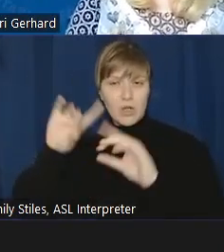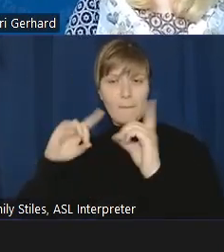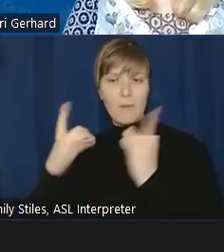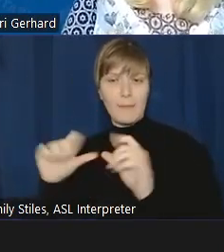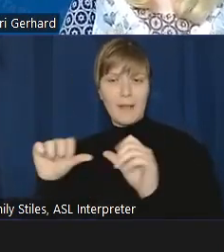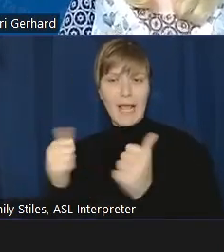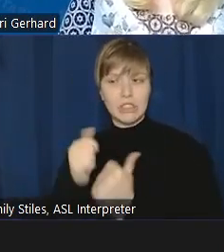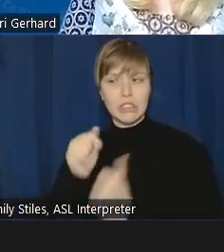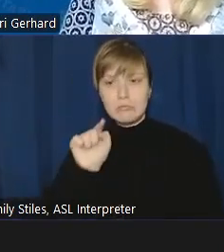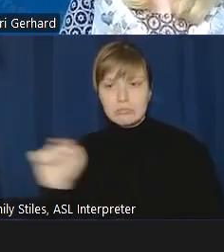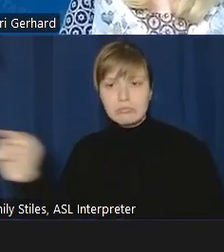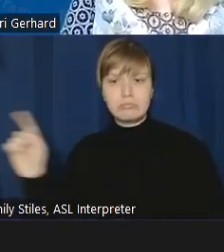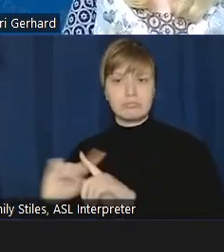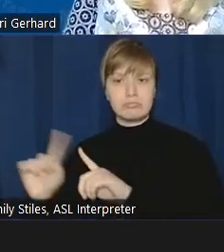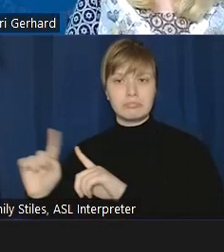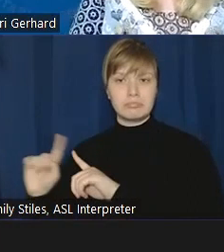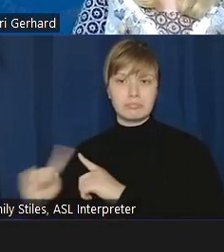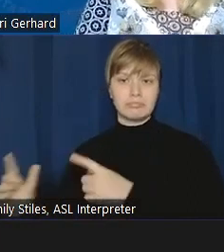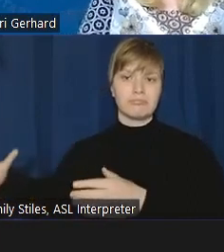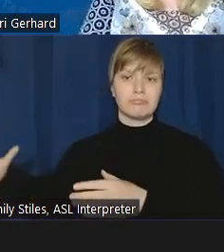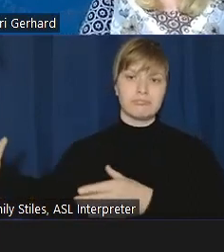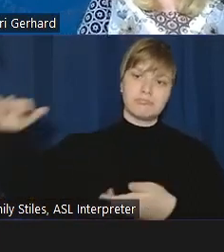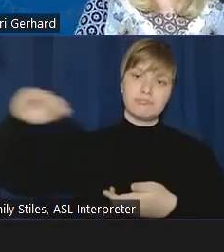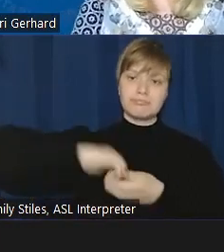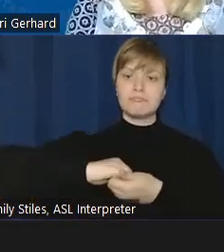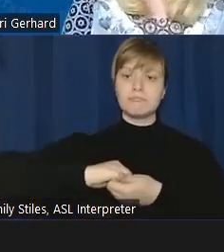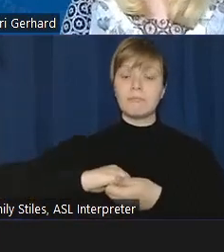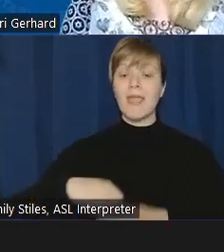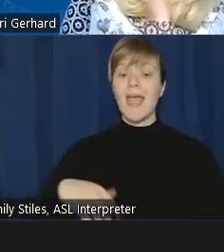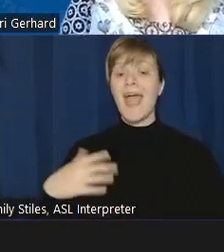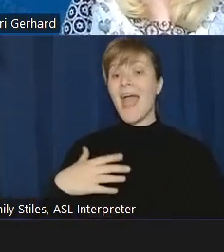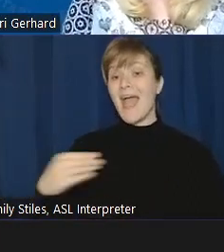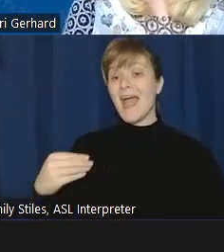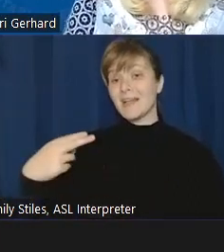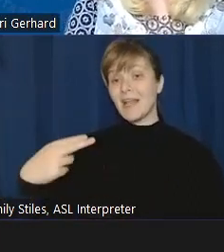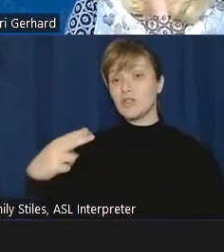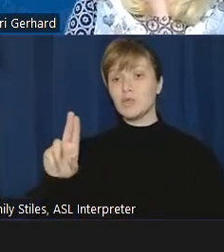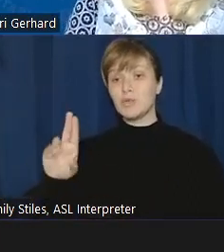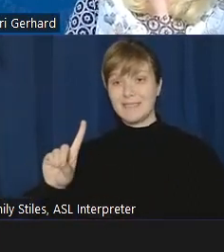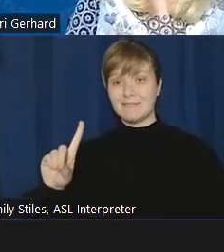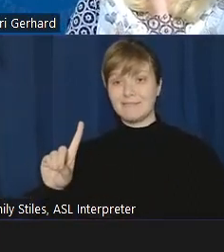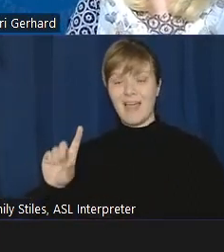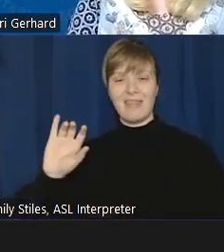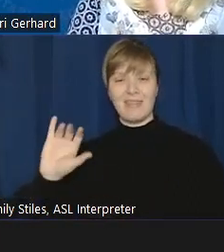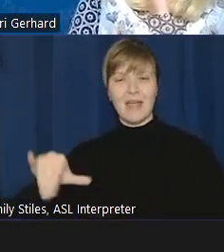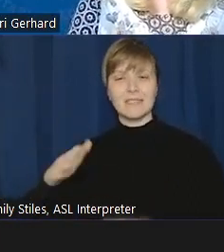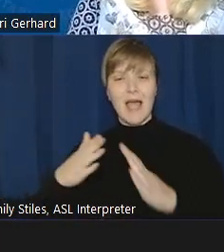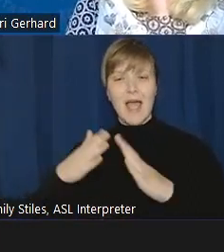of Housing and Urban Development, or HUD. In every state and community, there are a number